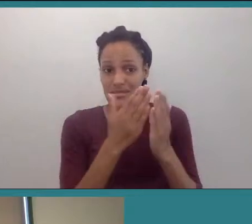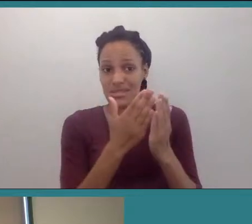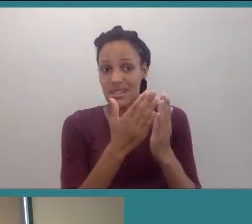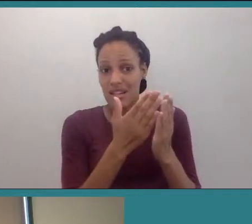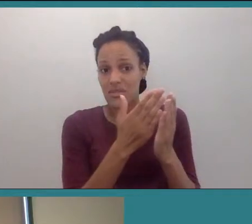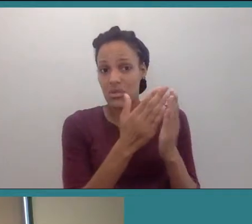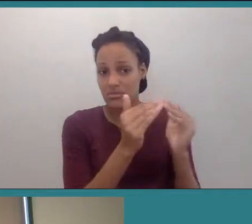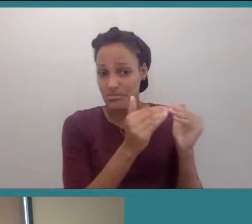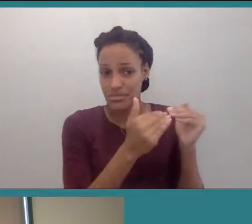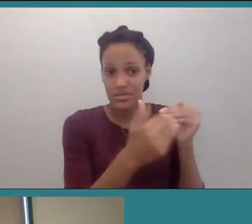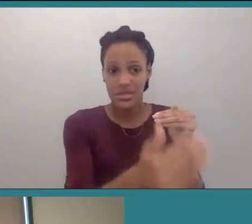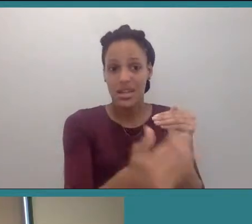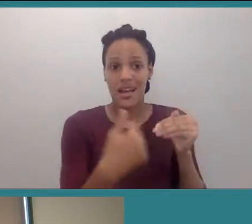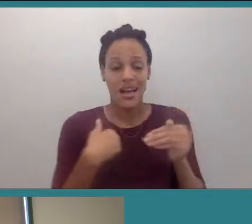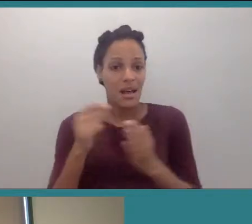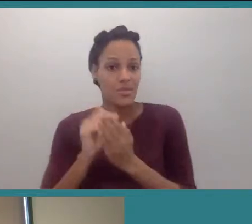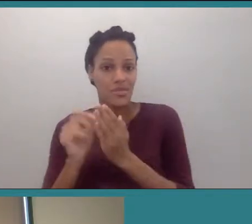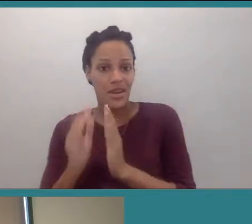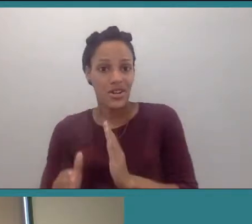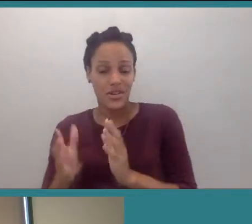question answered at drsheenahoward.